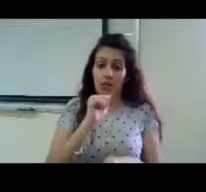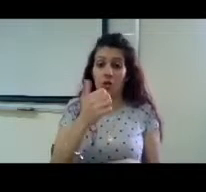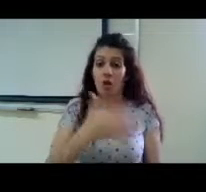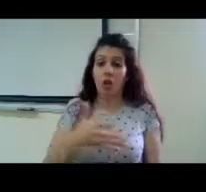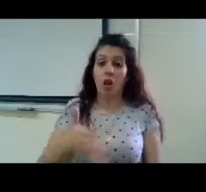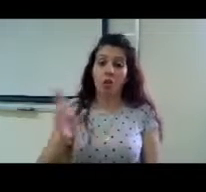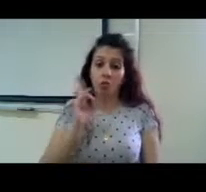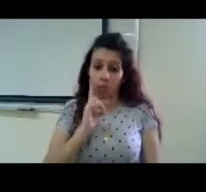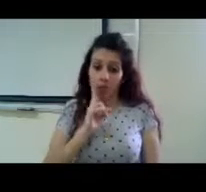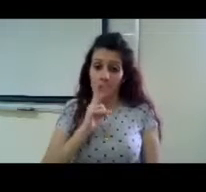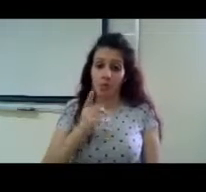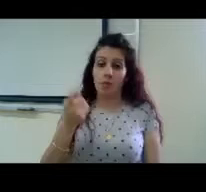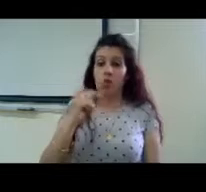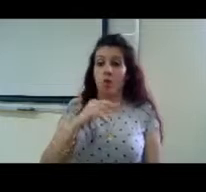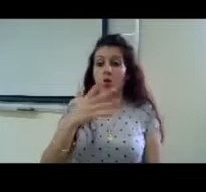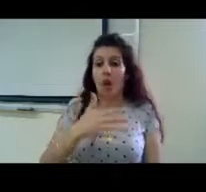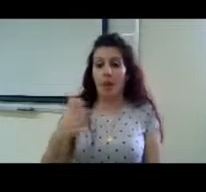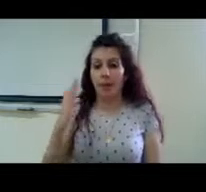caffeine